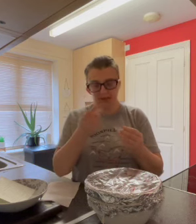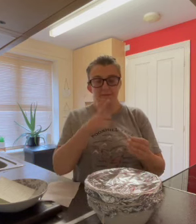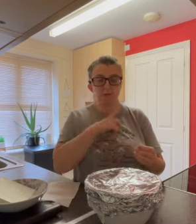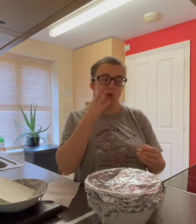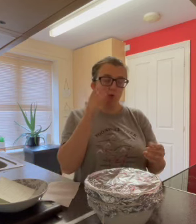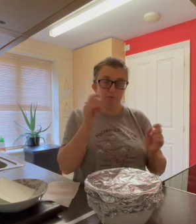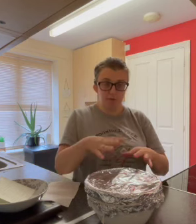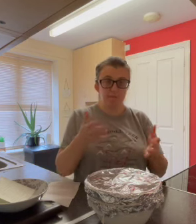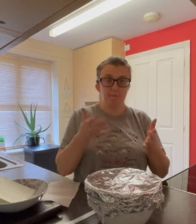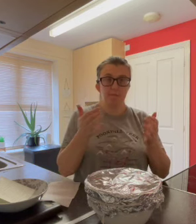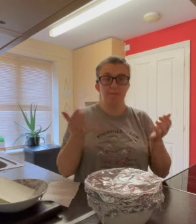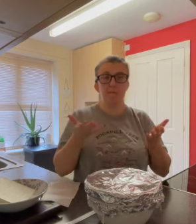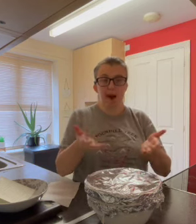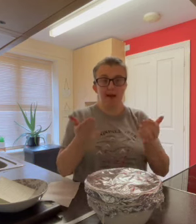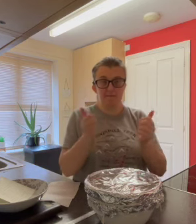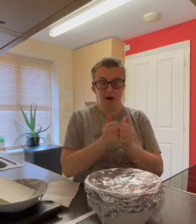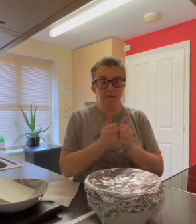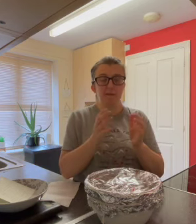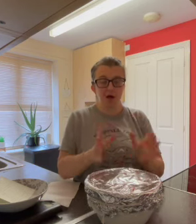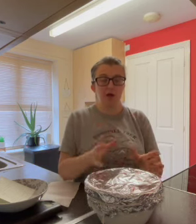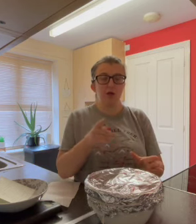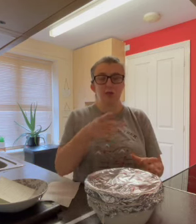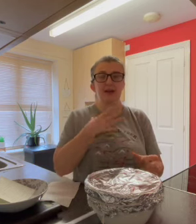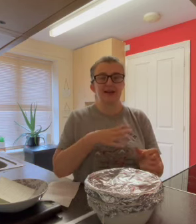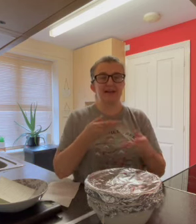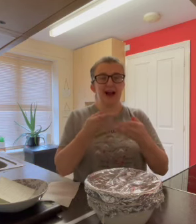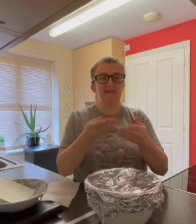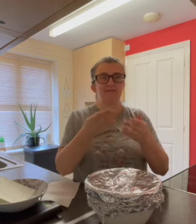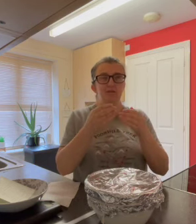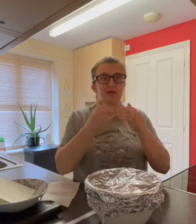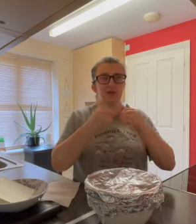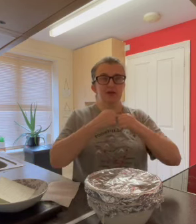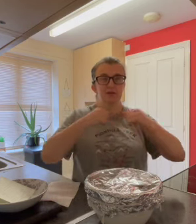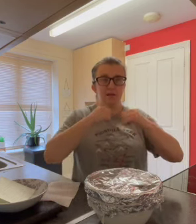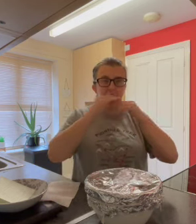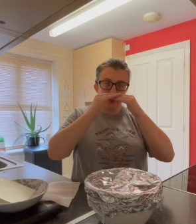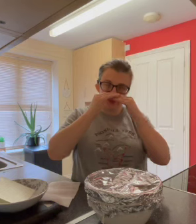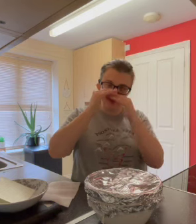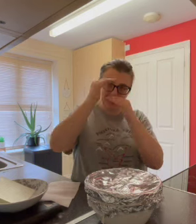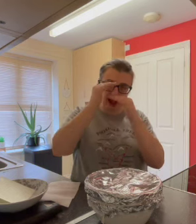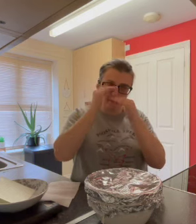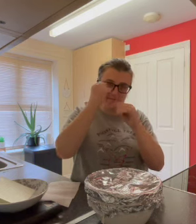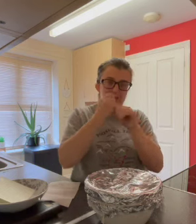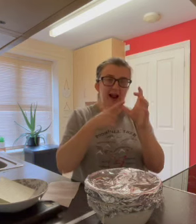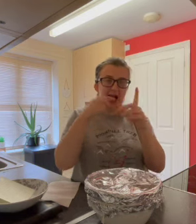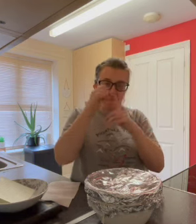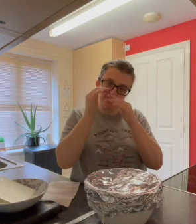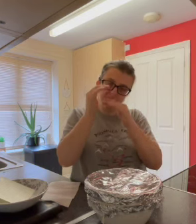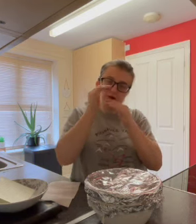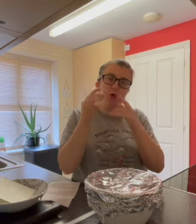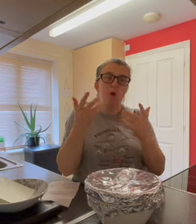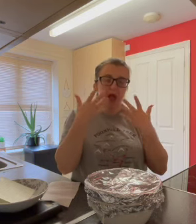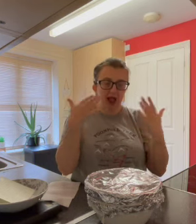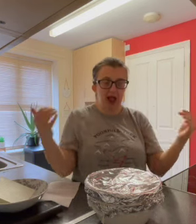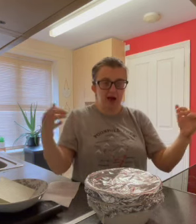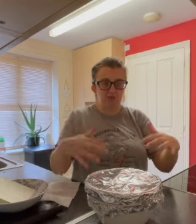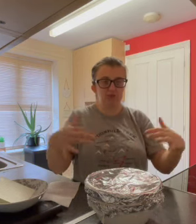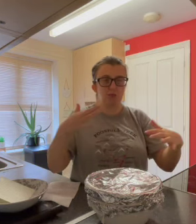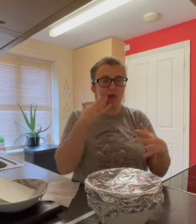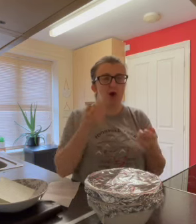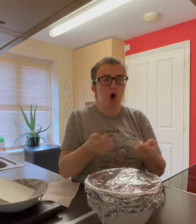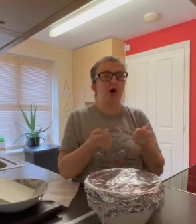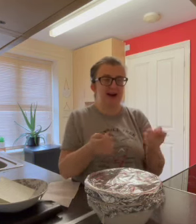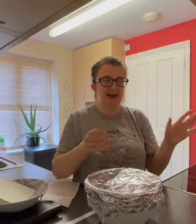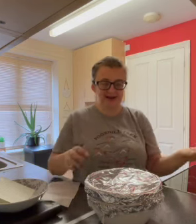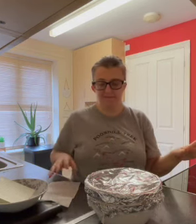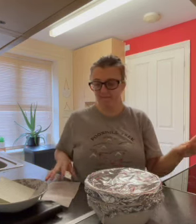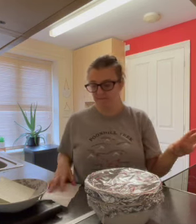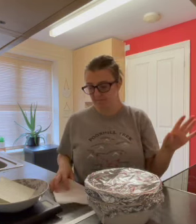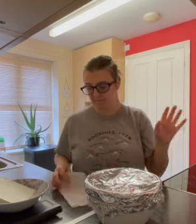When you put baking paper you need to leave an gap in the middle to allow expansion.